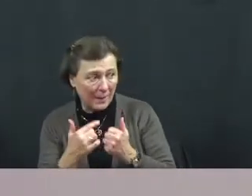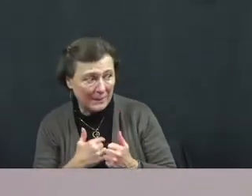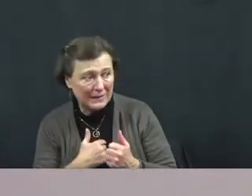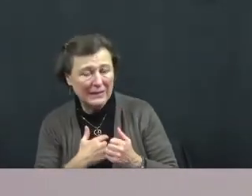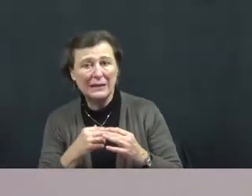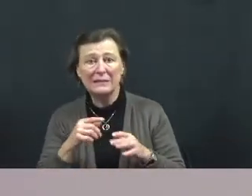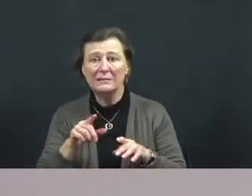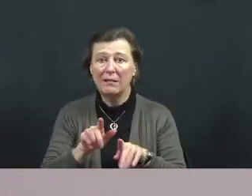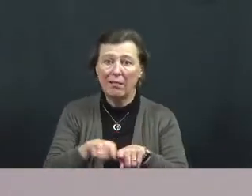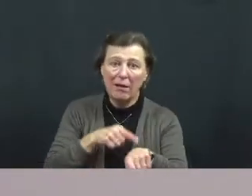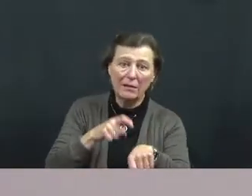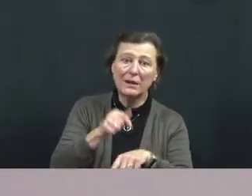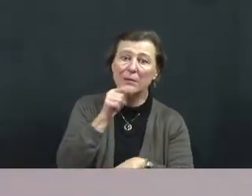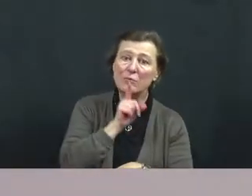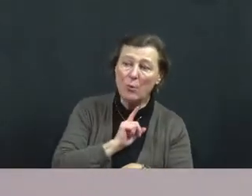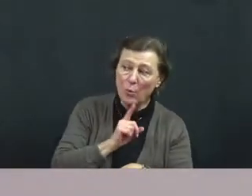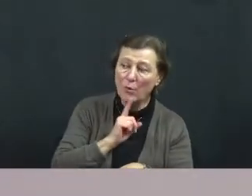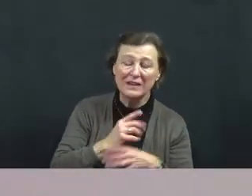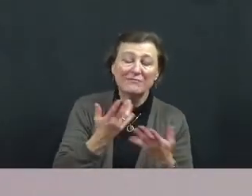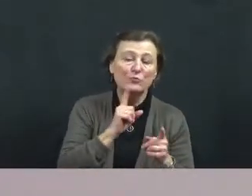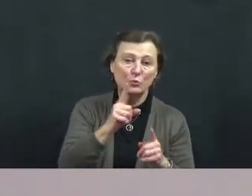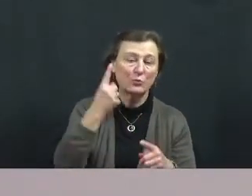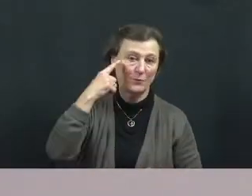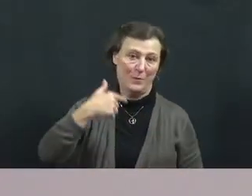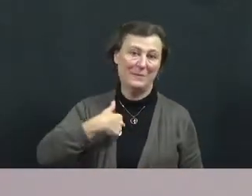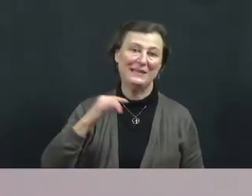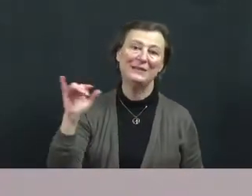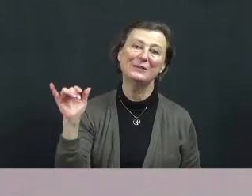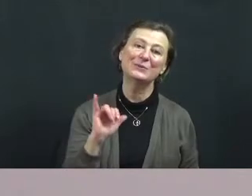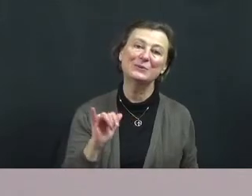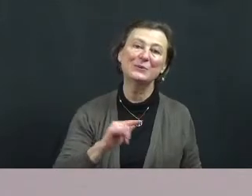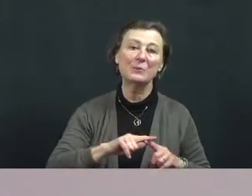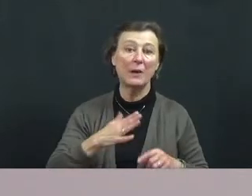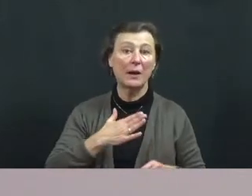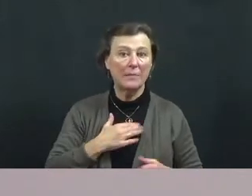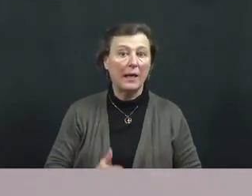And, that's been true for me. But, my life has still been like that.